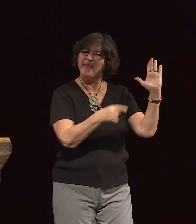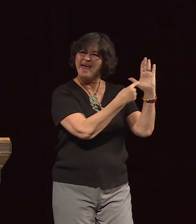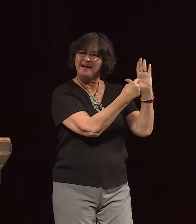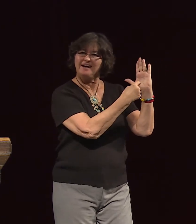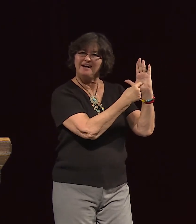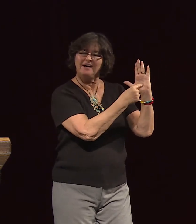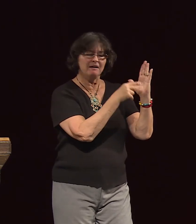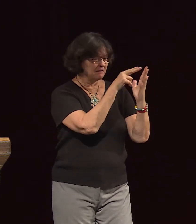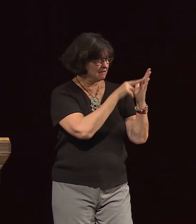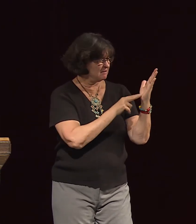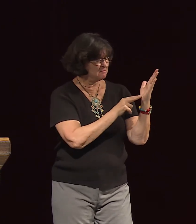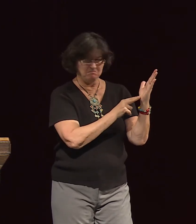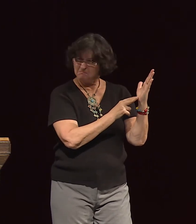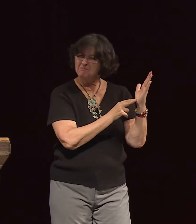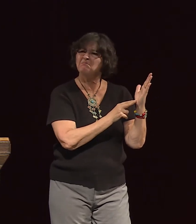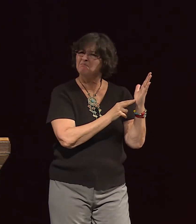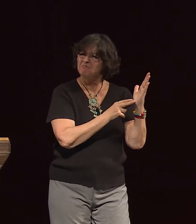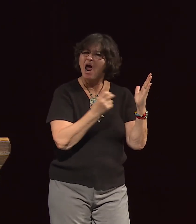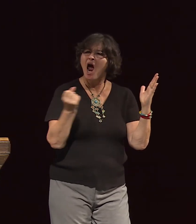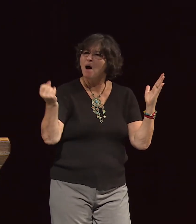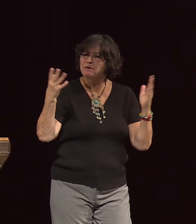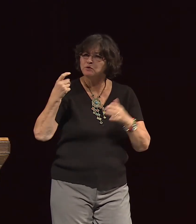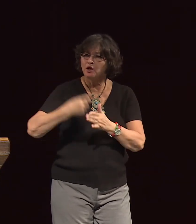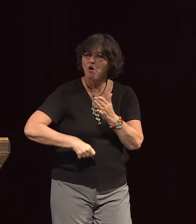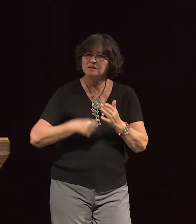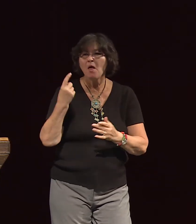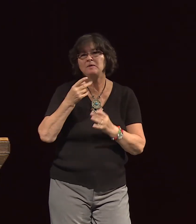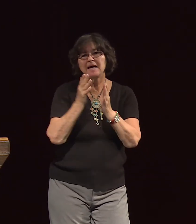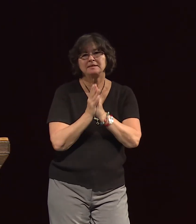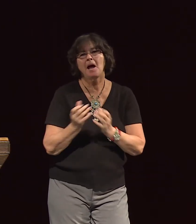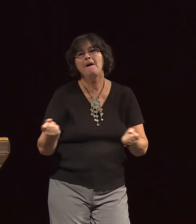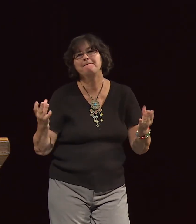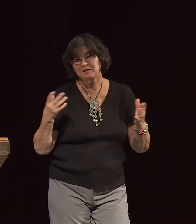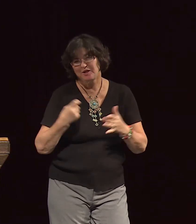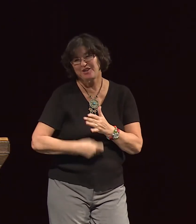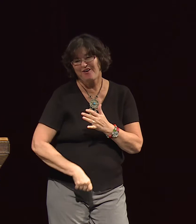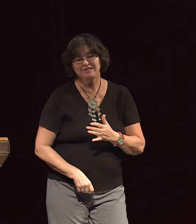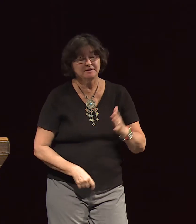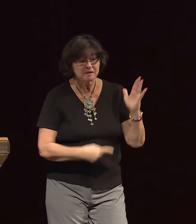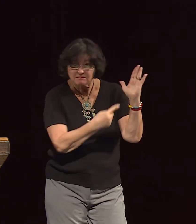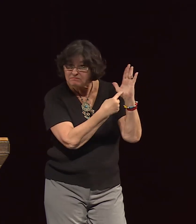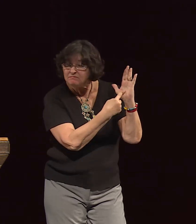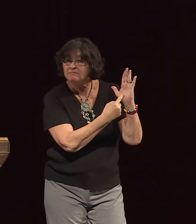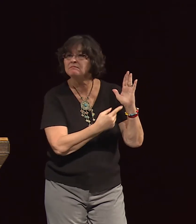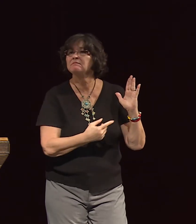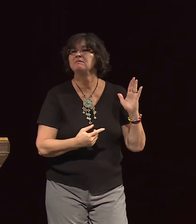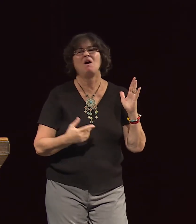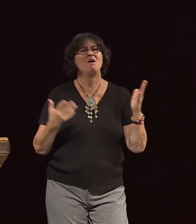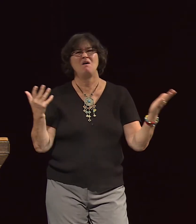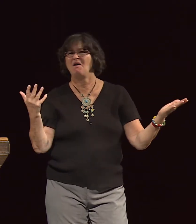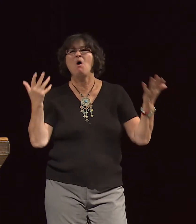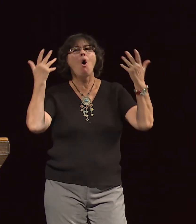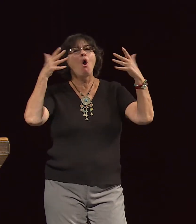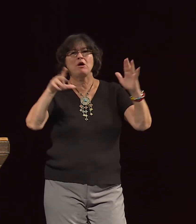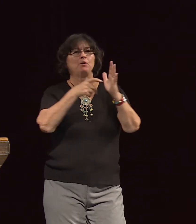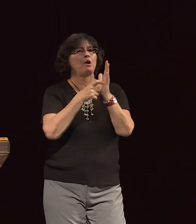And so we proposed some ideas, and of course, we were asked, "How much is it going to cost?"